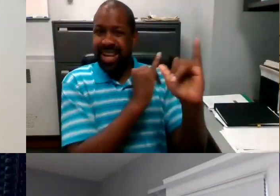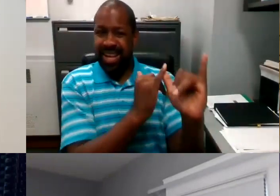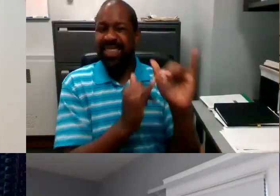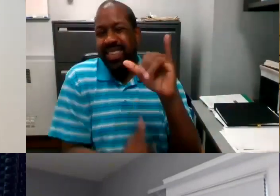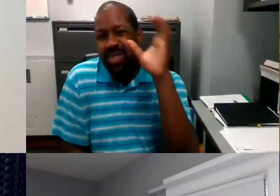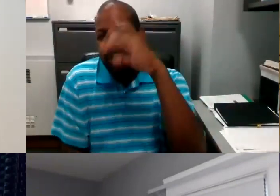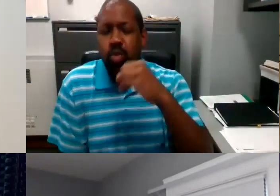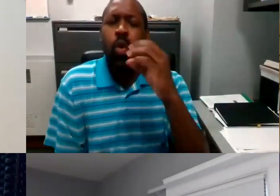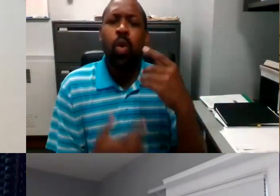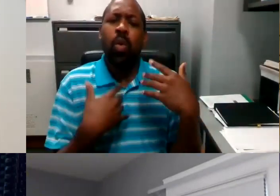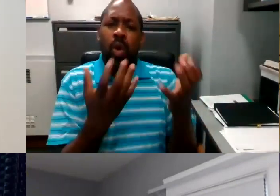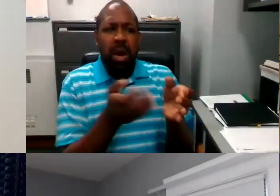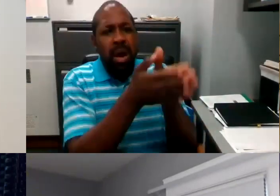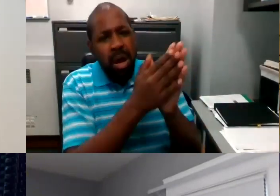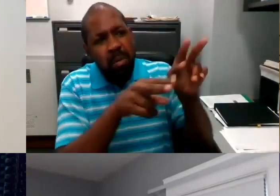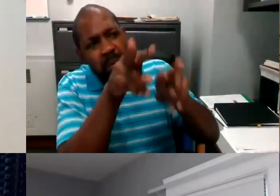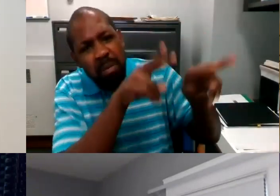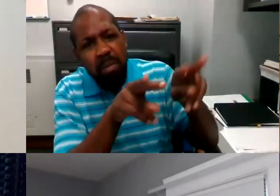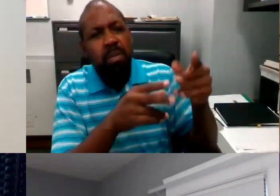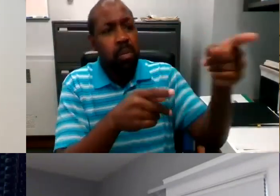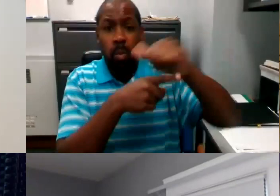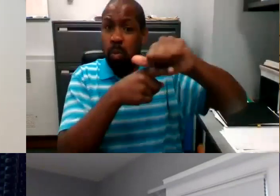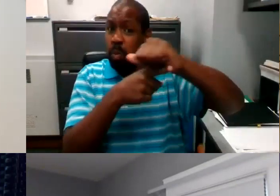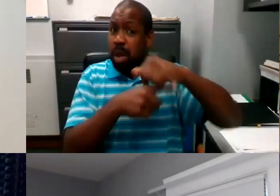BECAUSE I OFFERED MAYBE WE COULD GET A CONSULTANT, OR MAYBE WE COULD LOOK AT REFERRAL SERVICE.